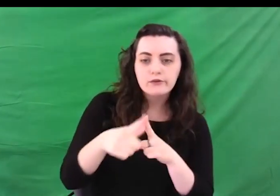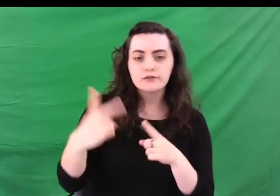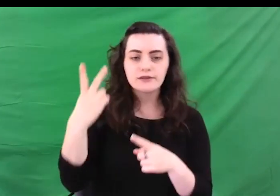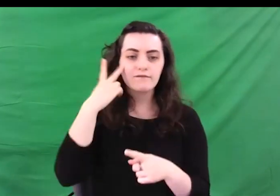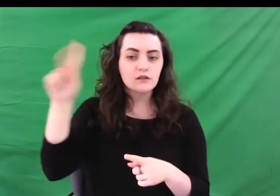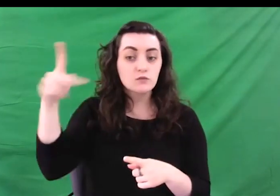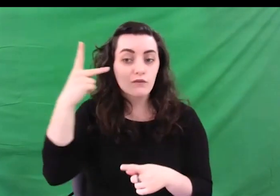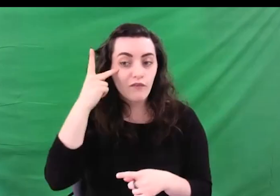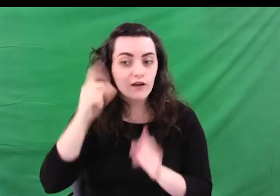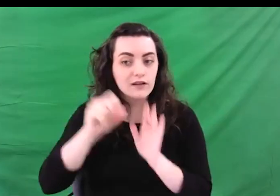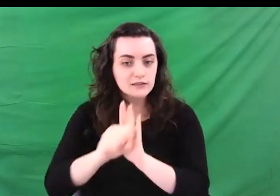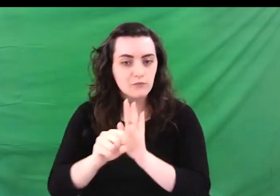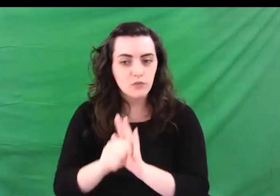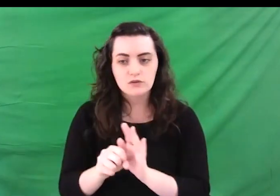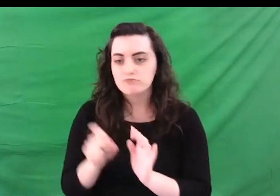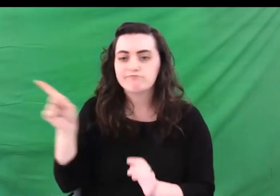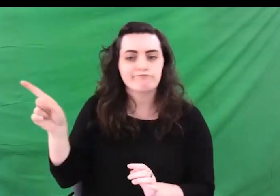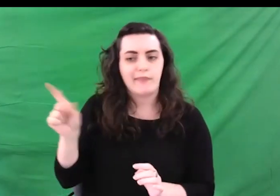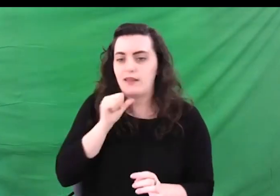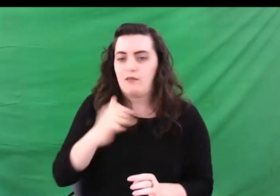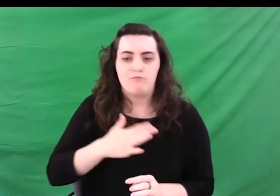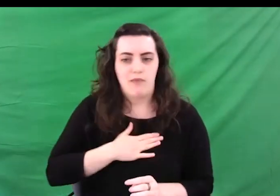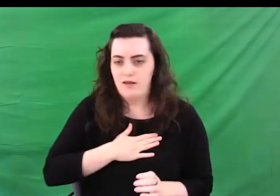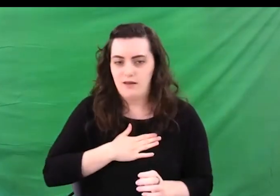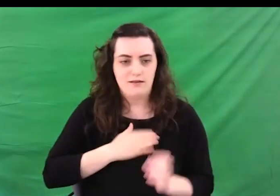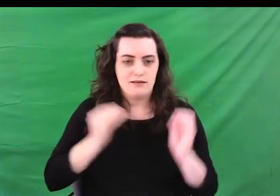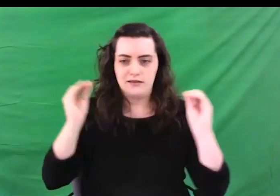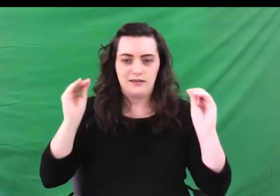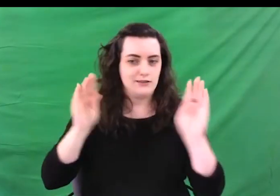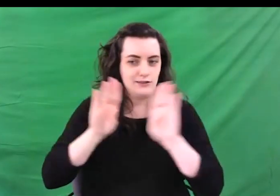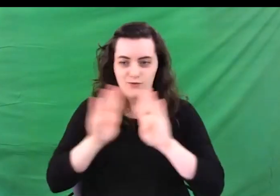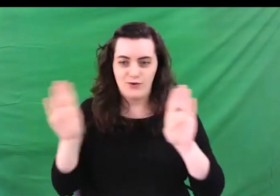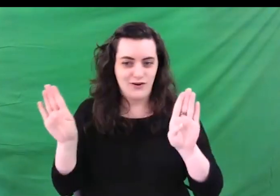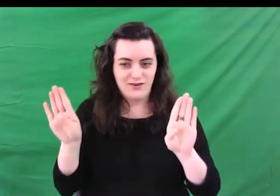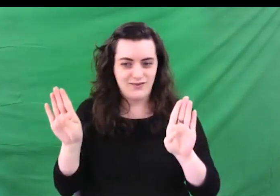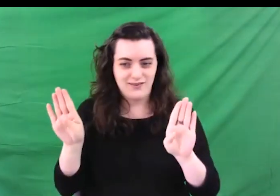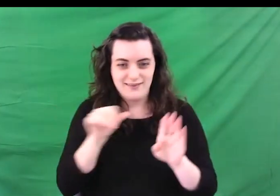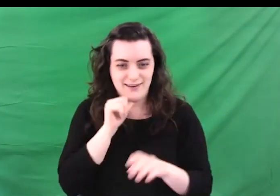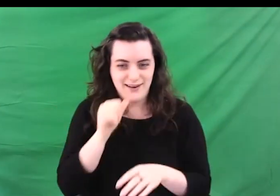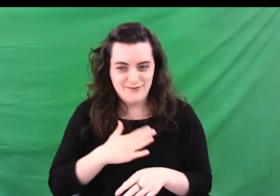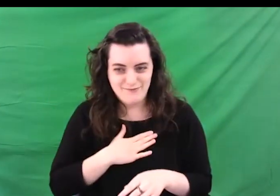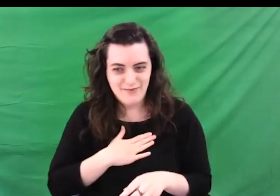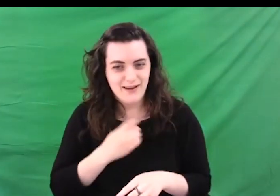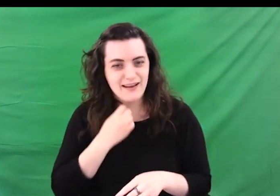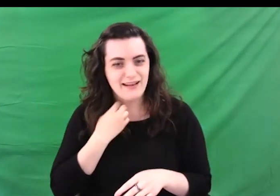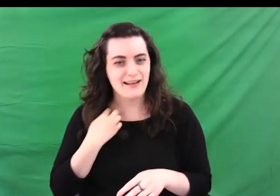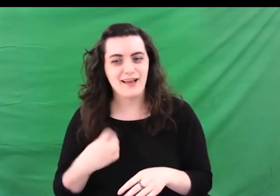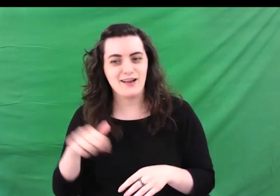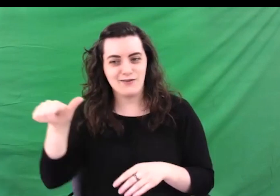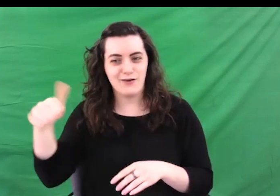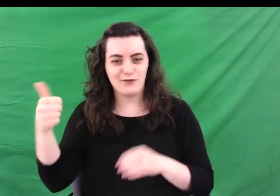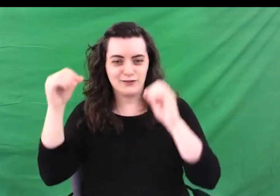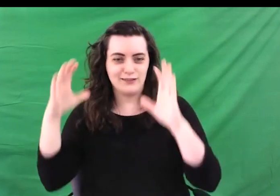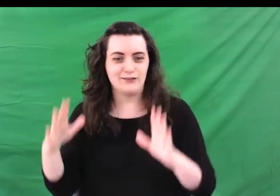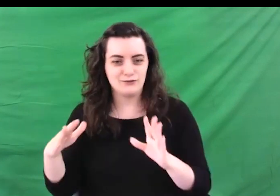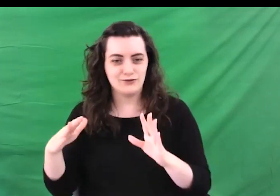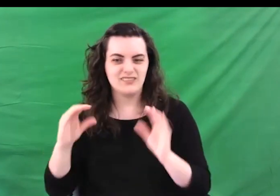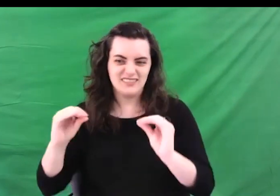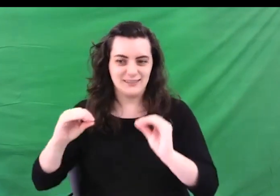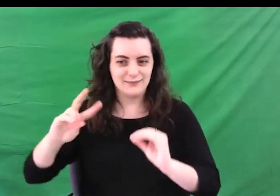This is not my wall with all of these letters and symbols. This is a second grade teacher's wall,